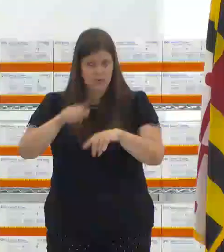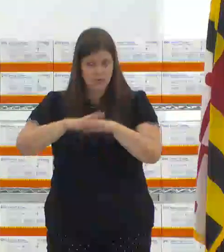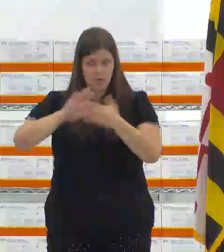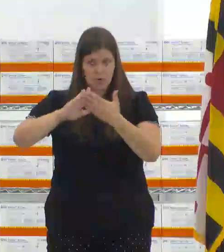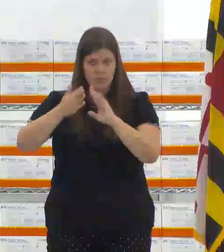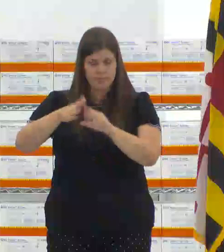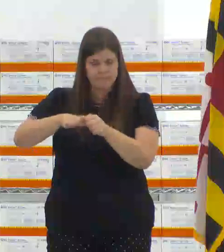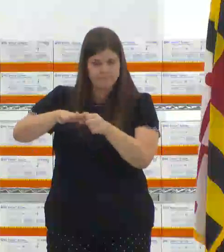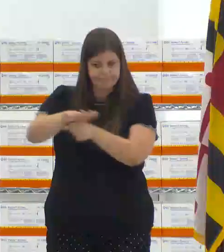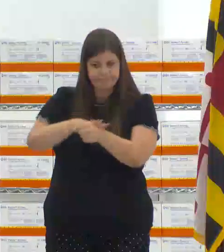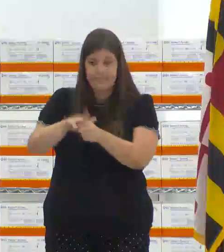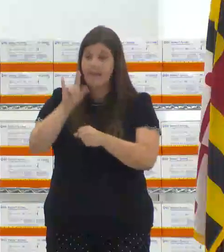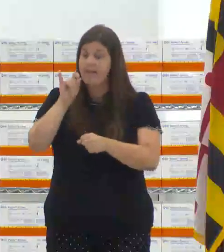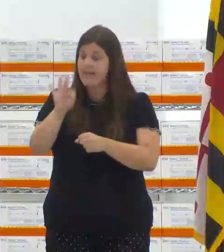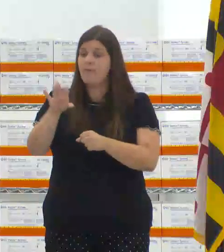more active frequency protocols does make sense.